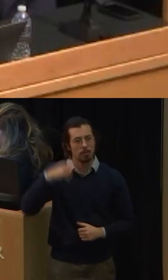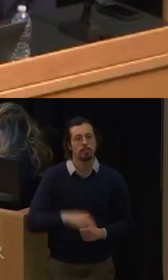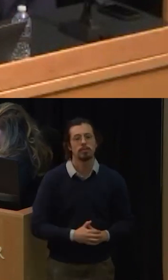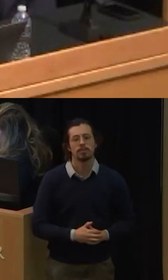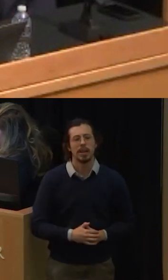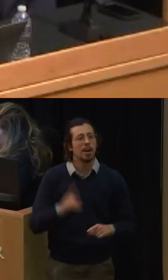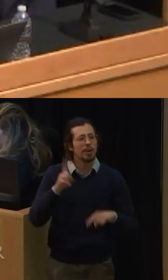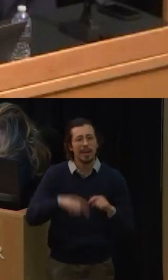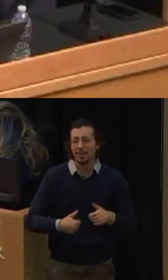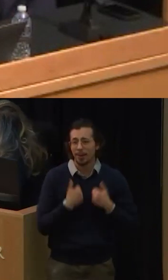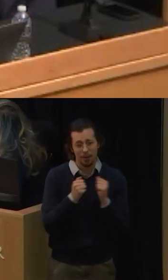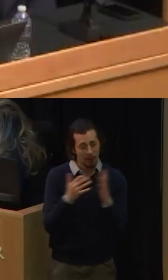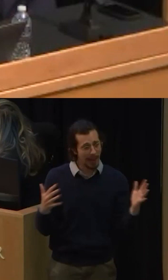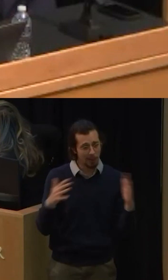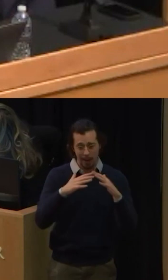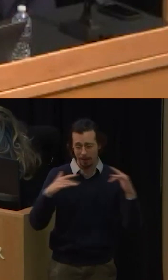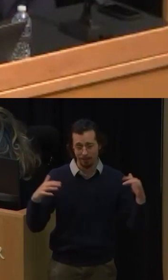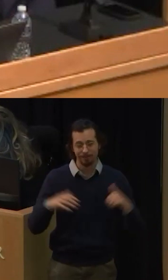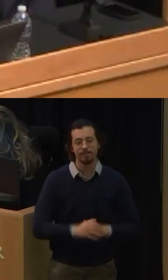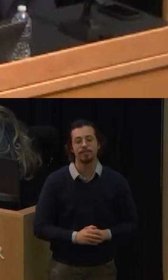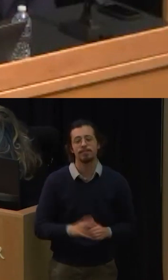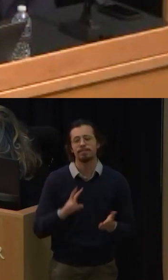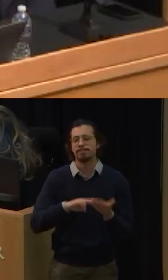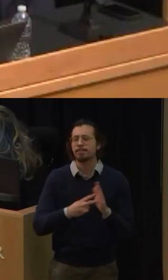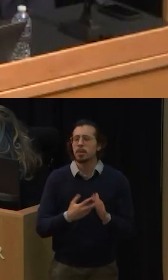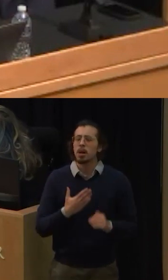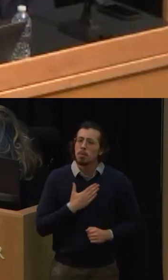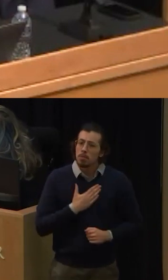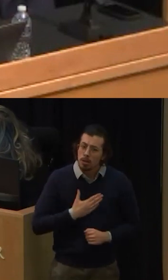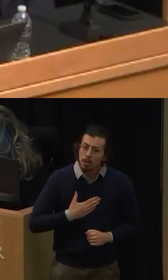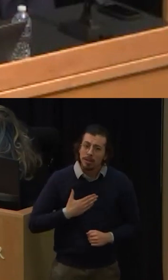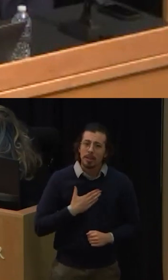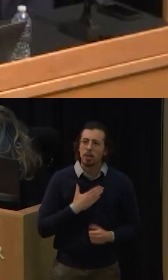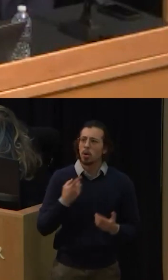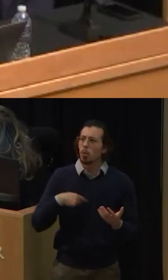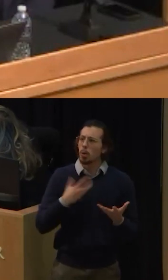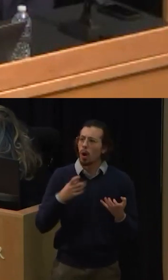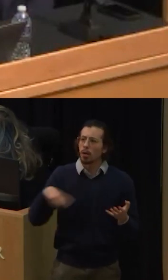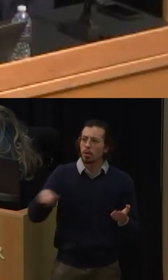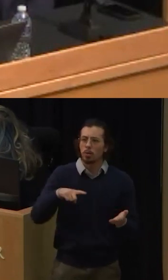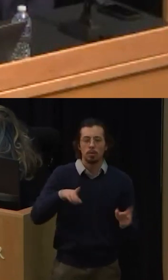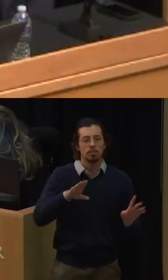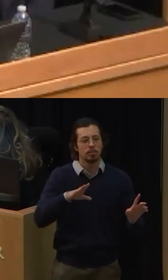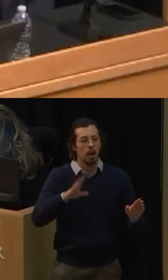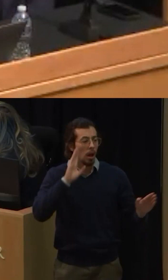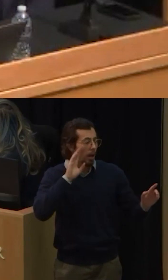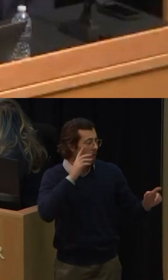You can't survive without it, so please, what we want you to stop thinking of it as altruistic.